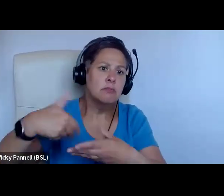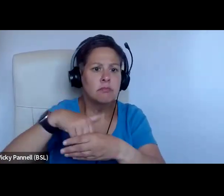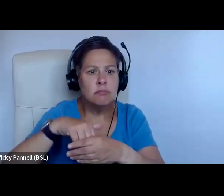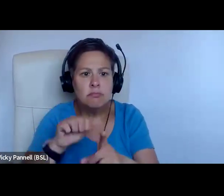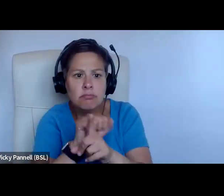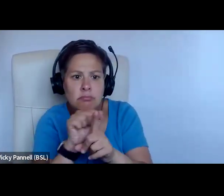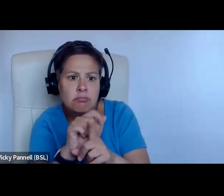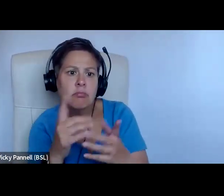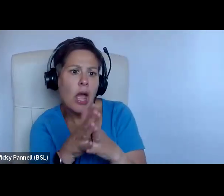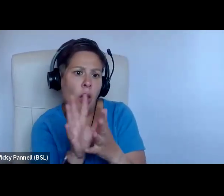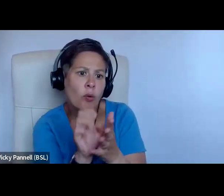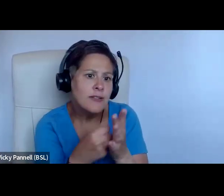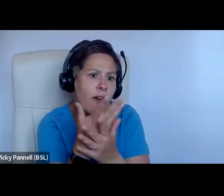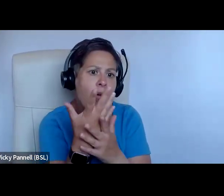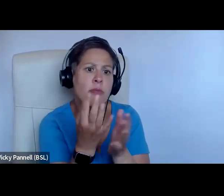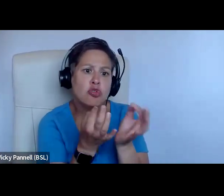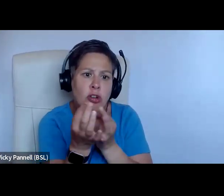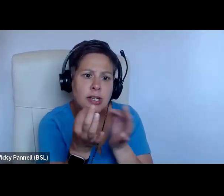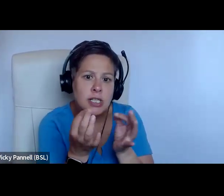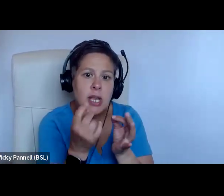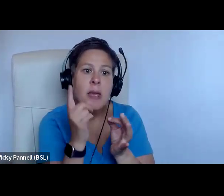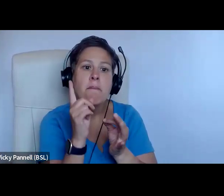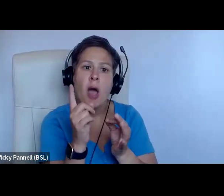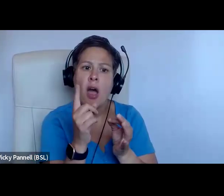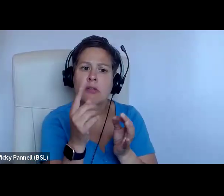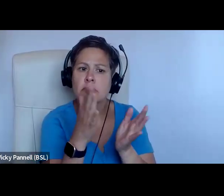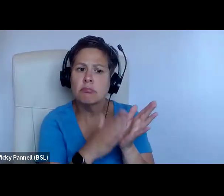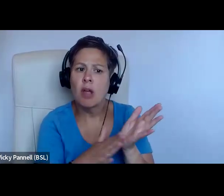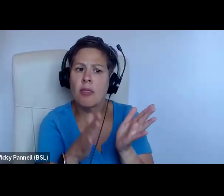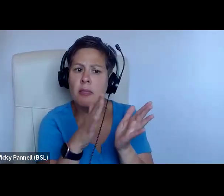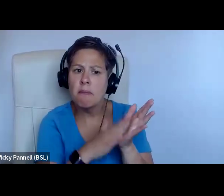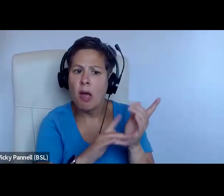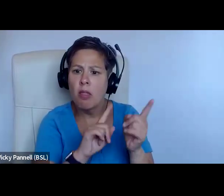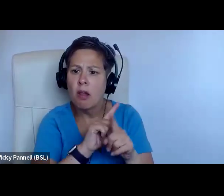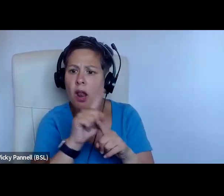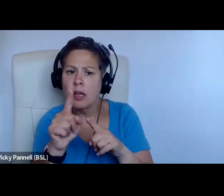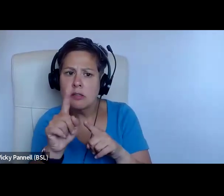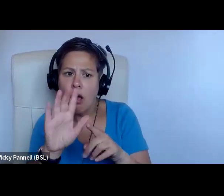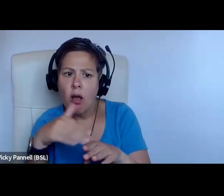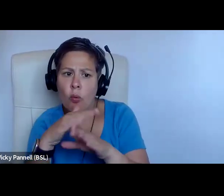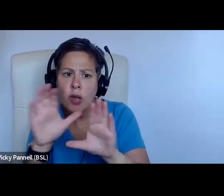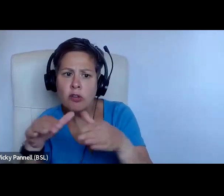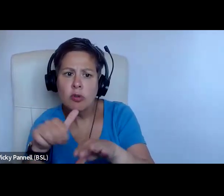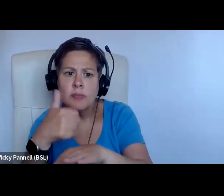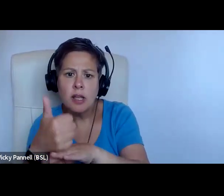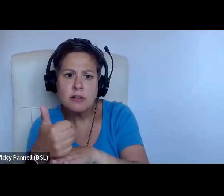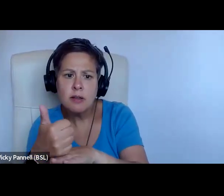a completed draft and that's, you know, having made no contribution to the policy design at all.